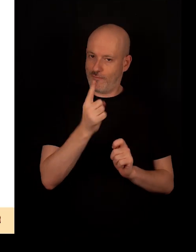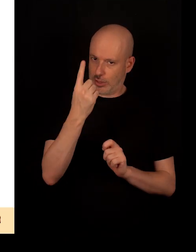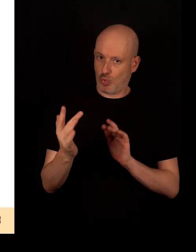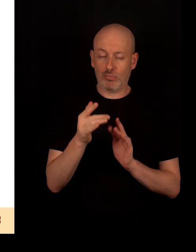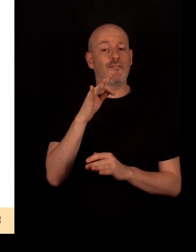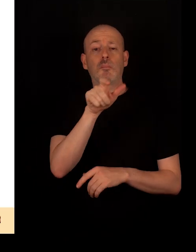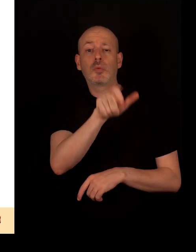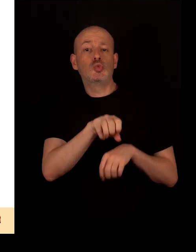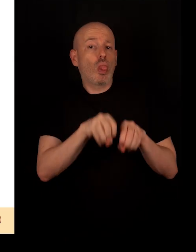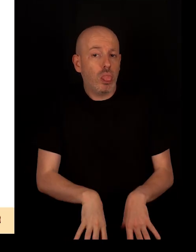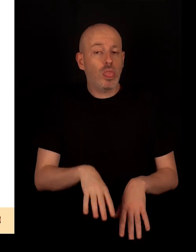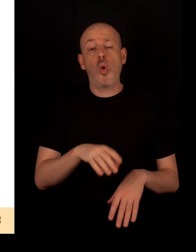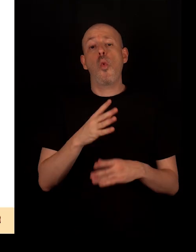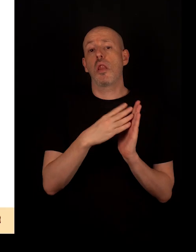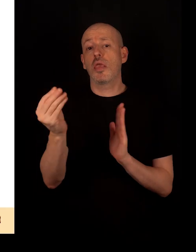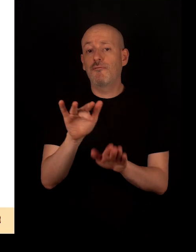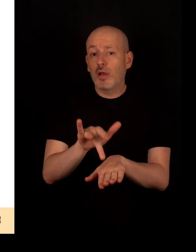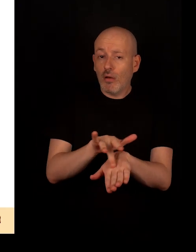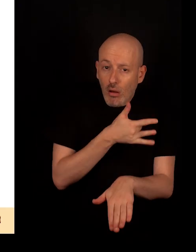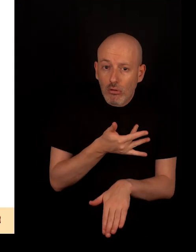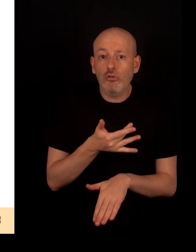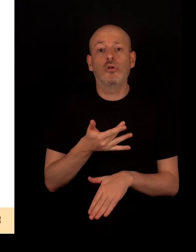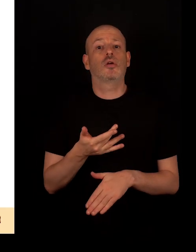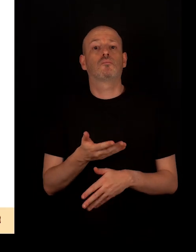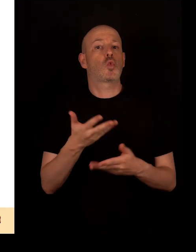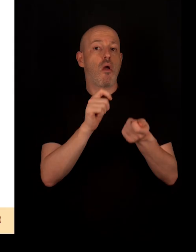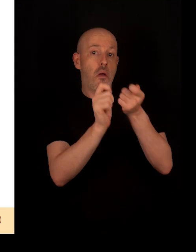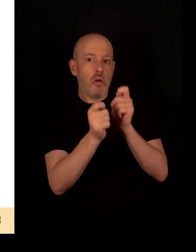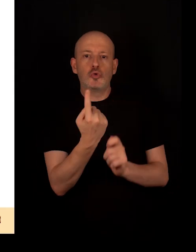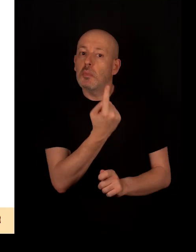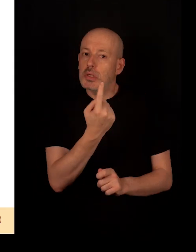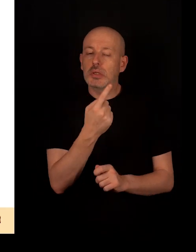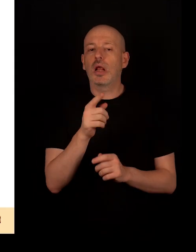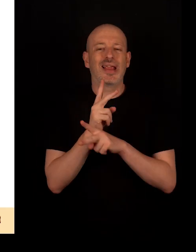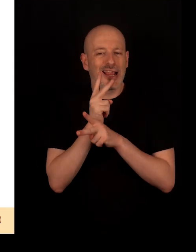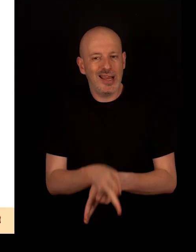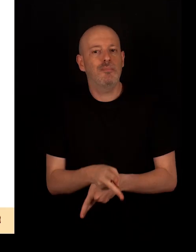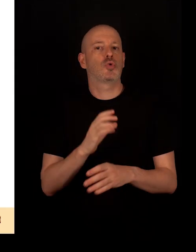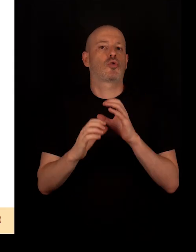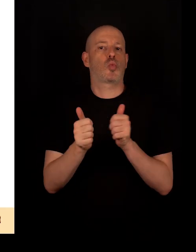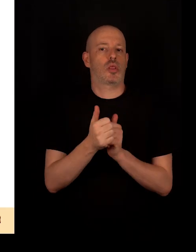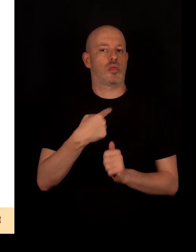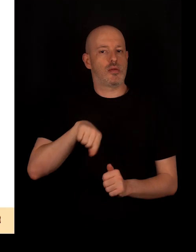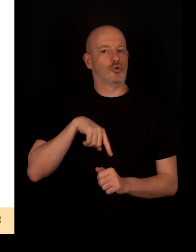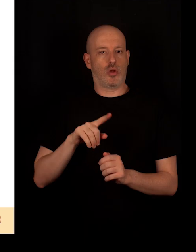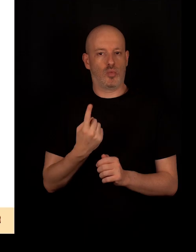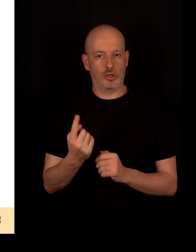If you have a drop out, if someone is leaving earlier, if there is any change, please keep the communication with us.